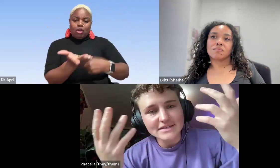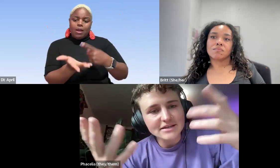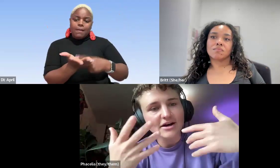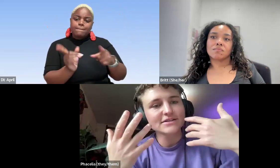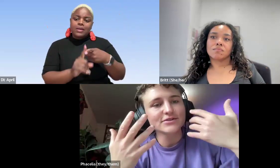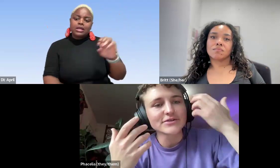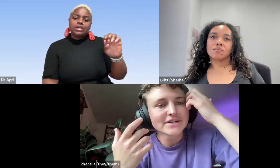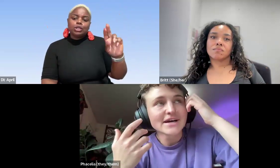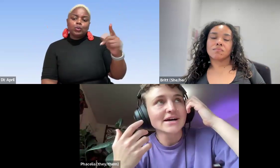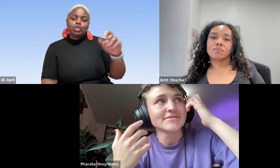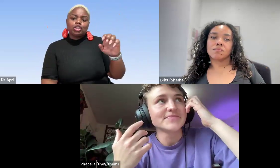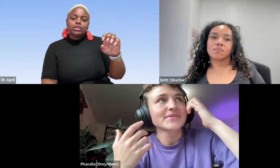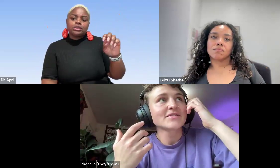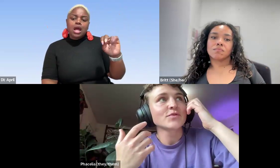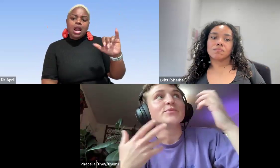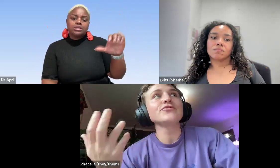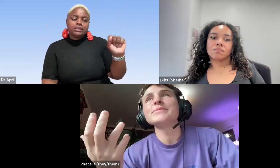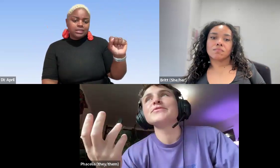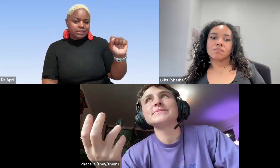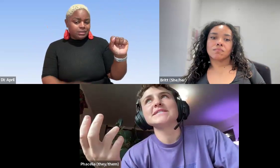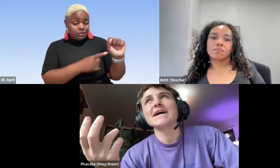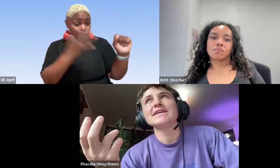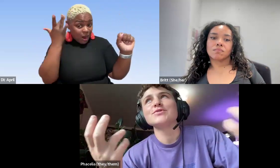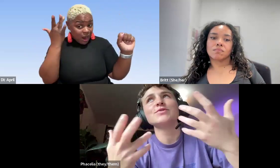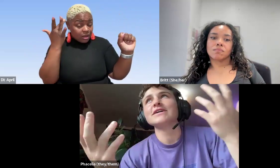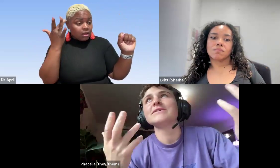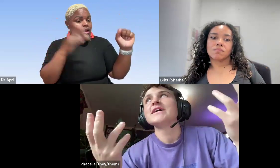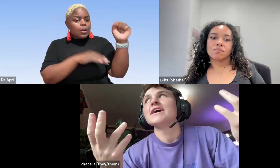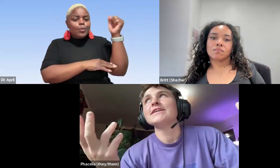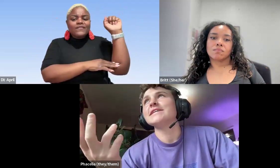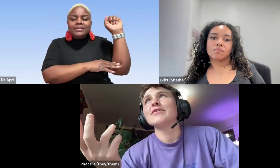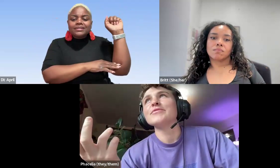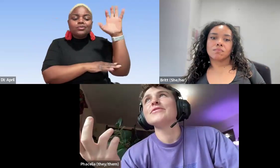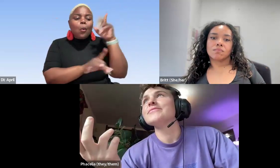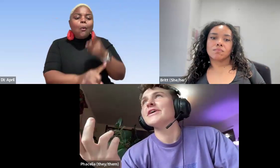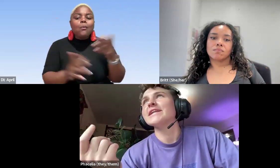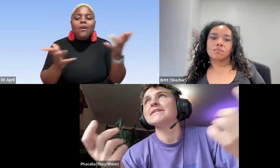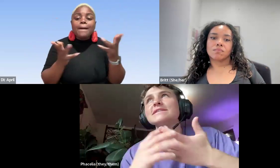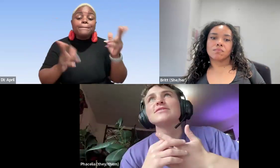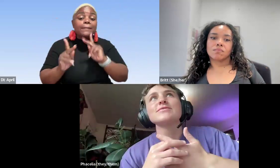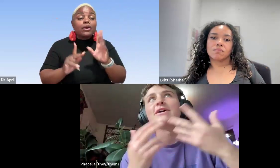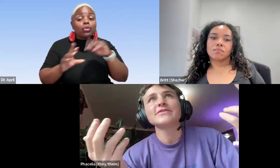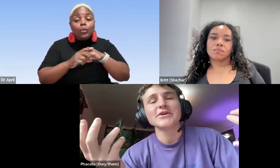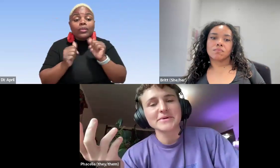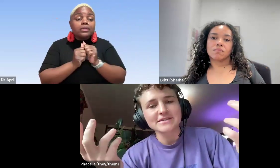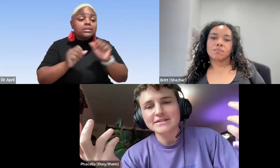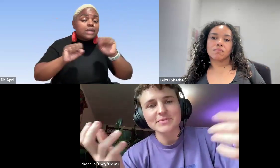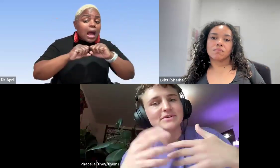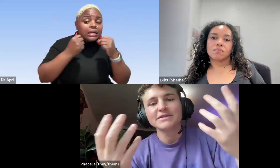right, sought to, um, remove people from society who were undesirable for any reason, so a lot of developmental,